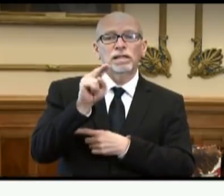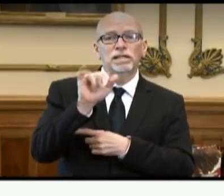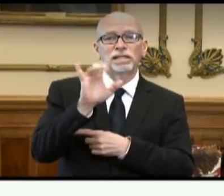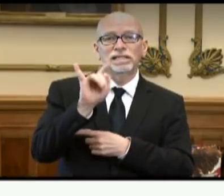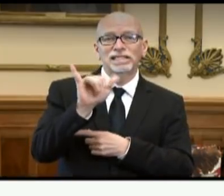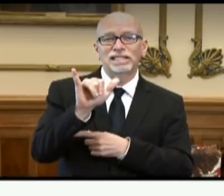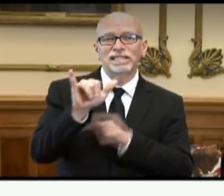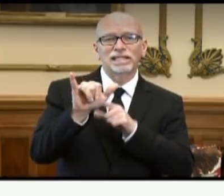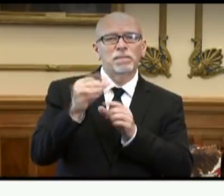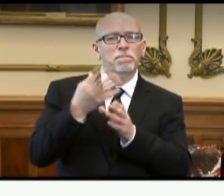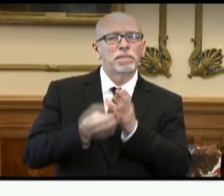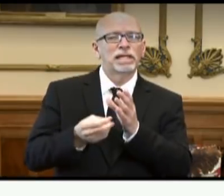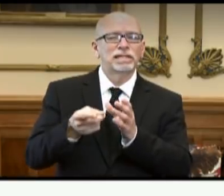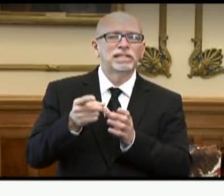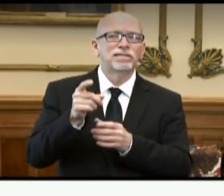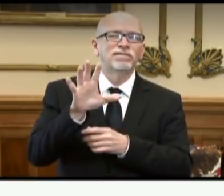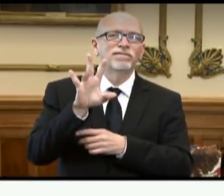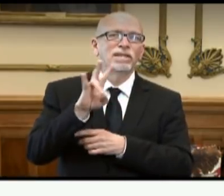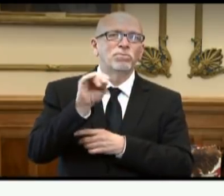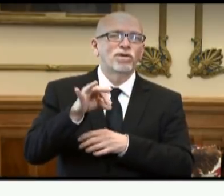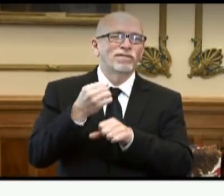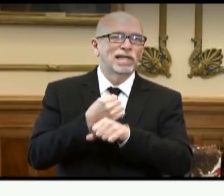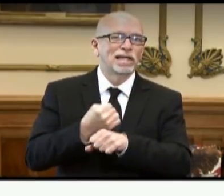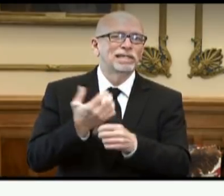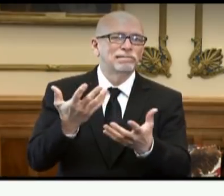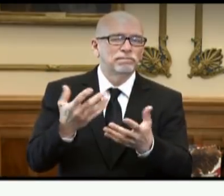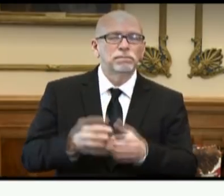POPULATION. UNFORTUNATELY THE ETHNICITY PART OF THIS IS